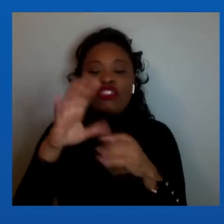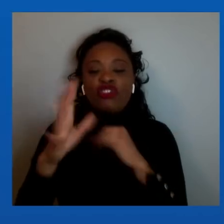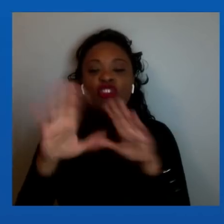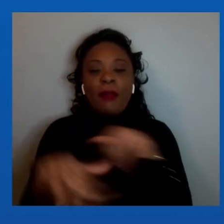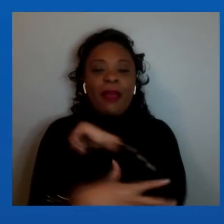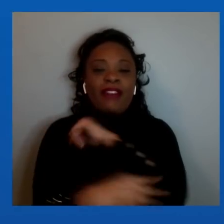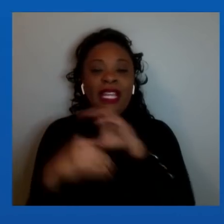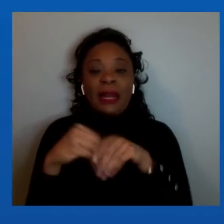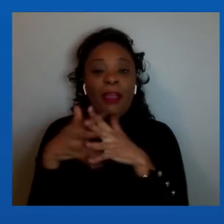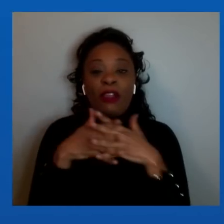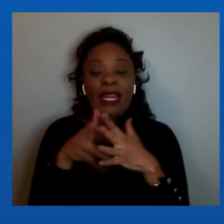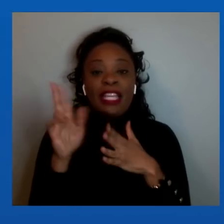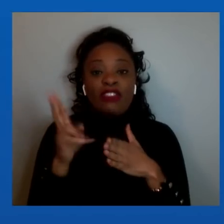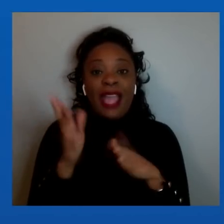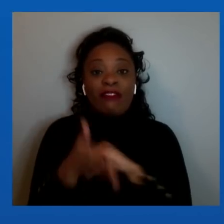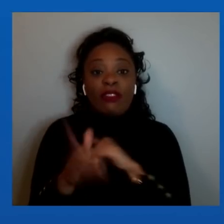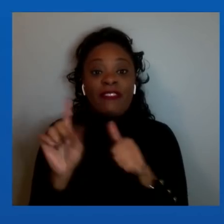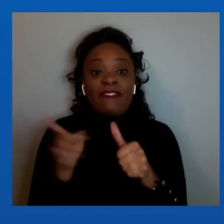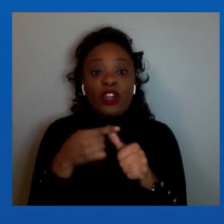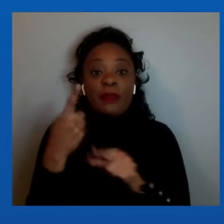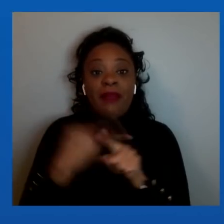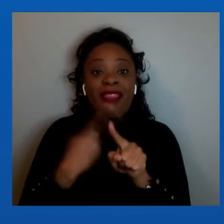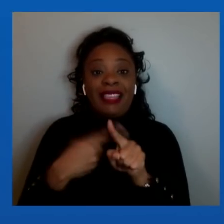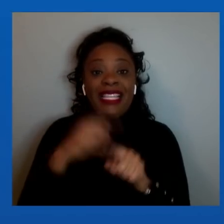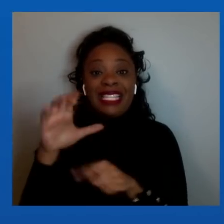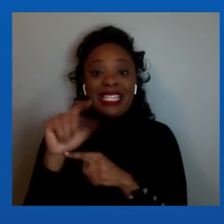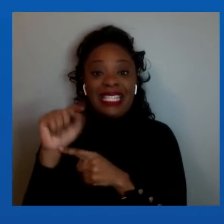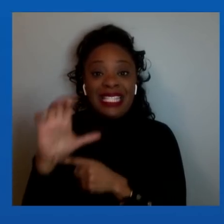after the first monthly CTC credit went out.